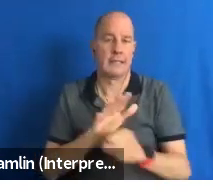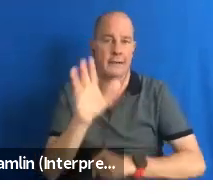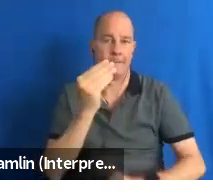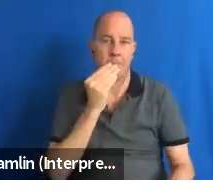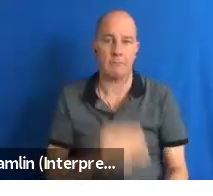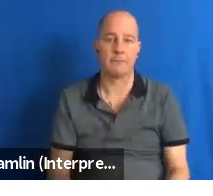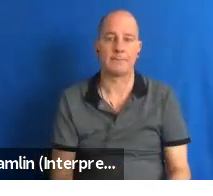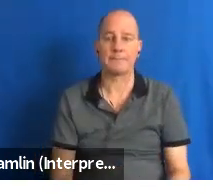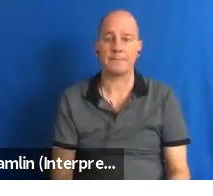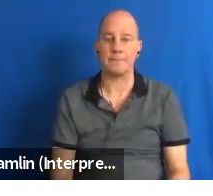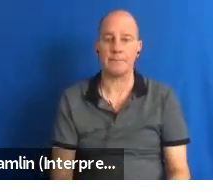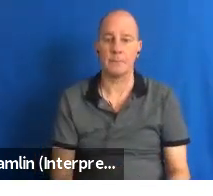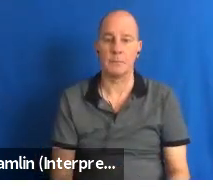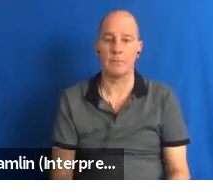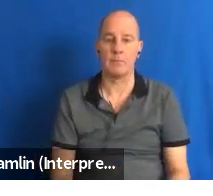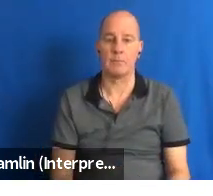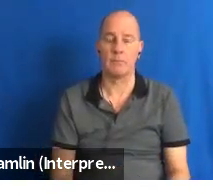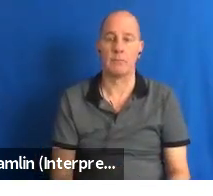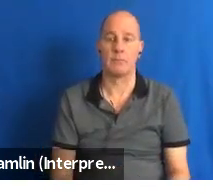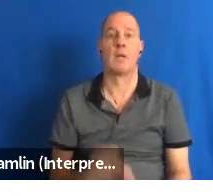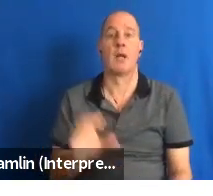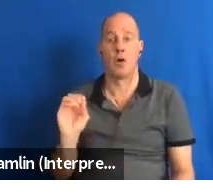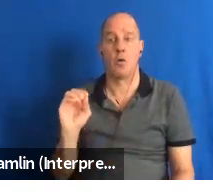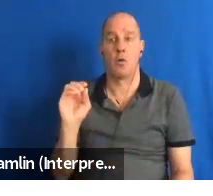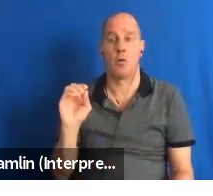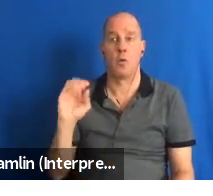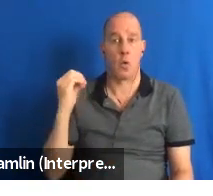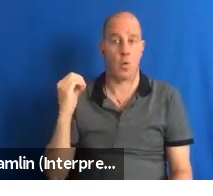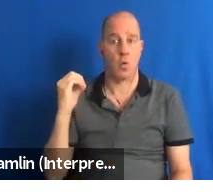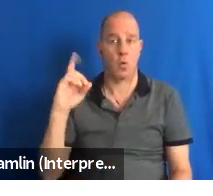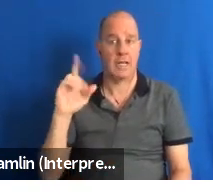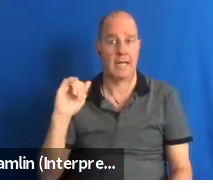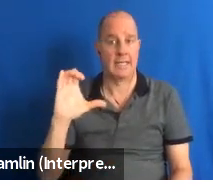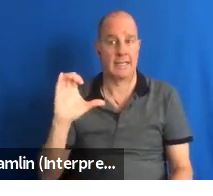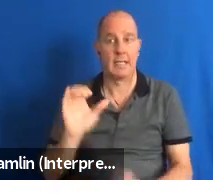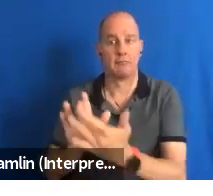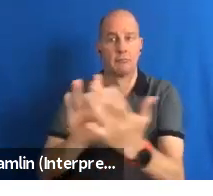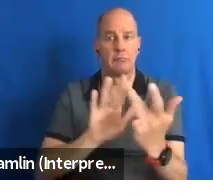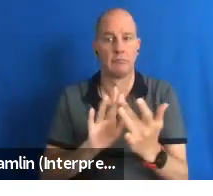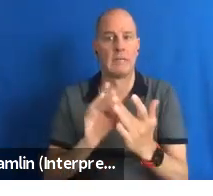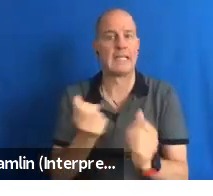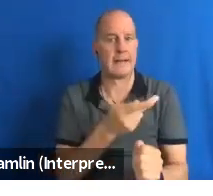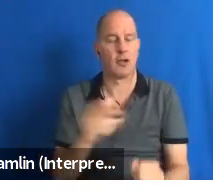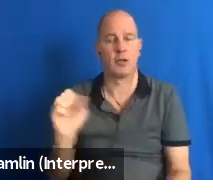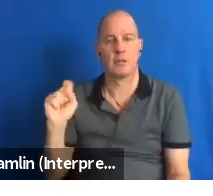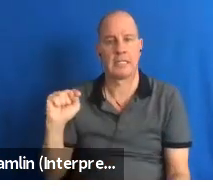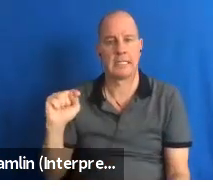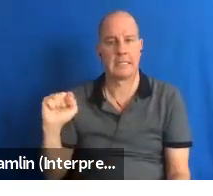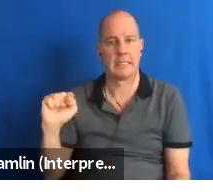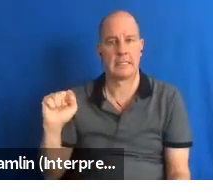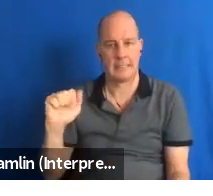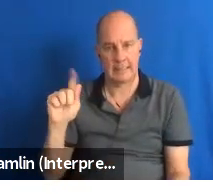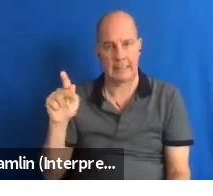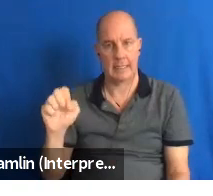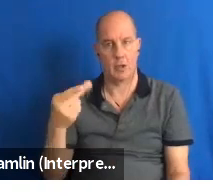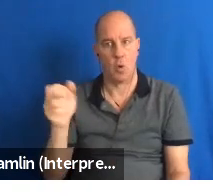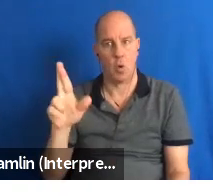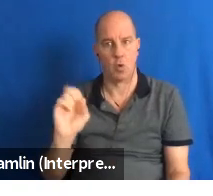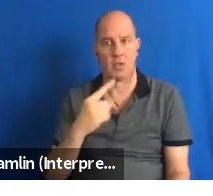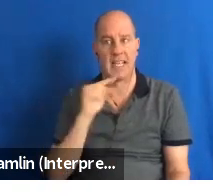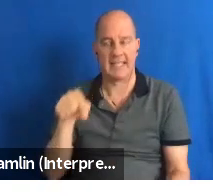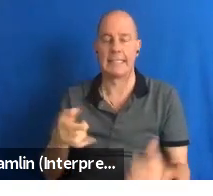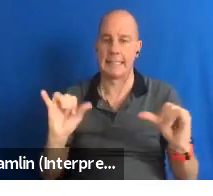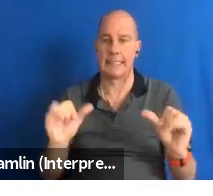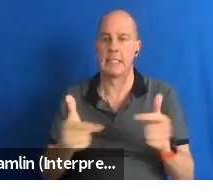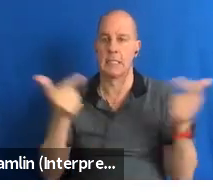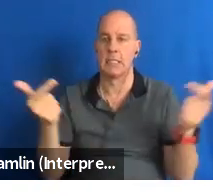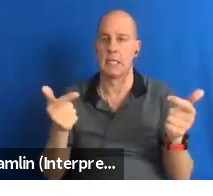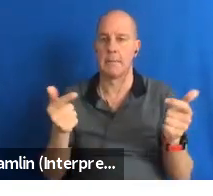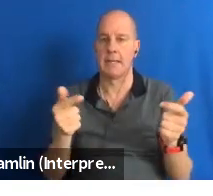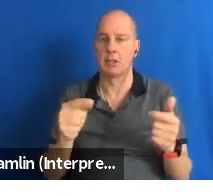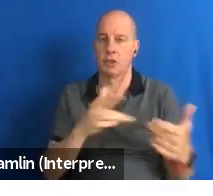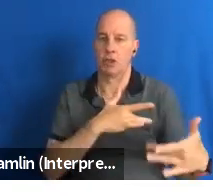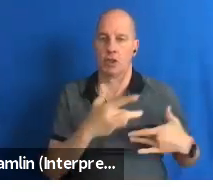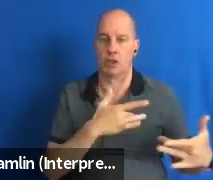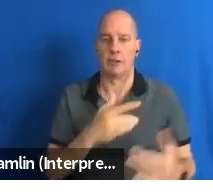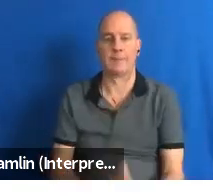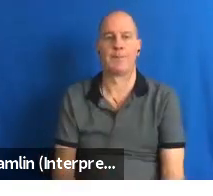we as ODIC reached out to stakeholders that this was a significant concern. Next slide, please.